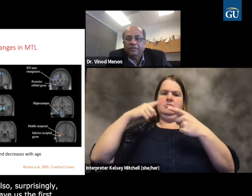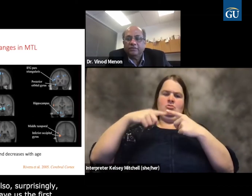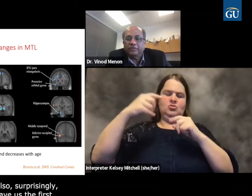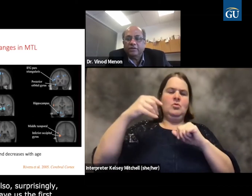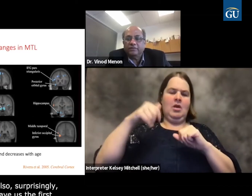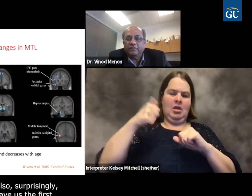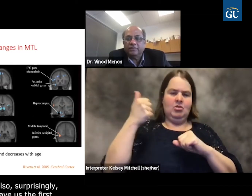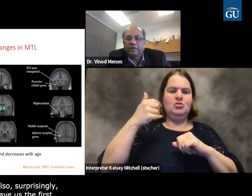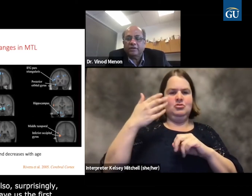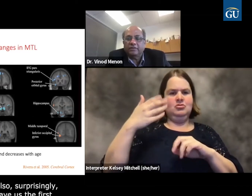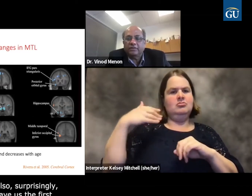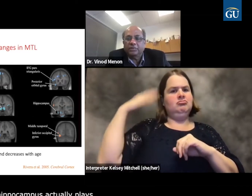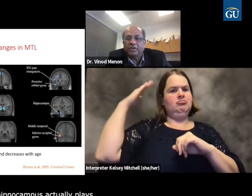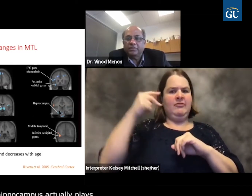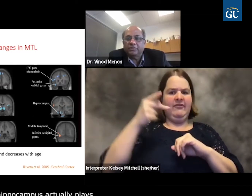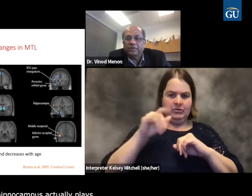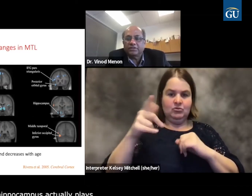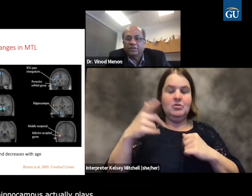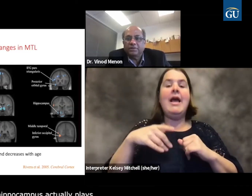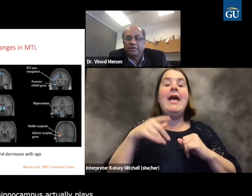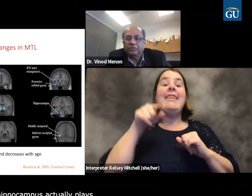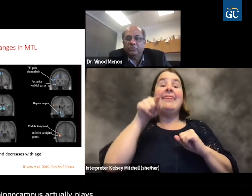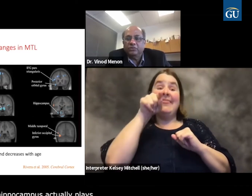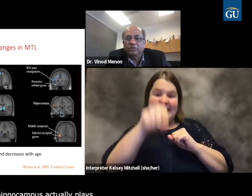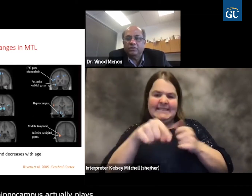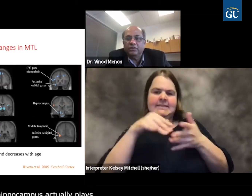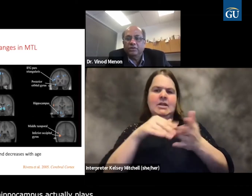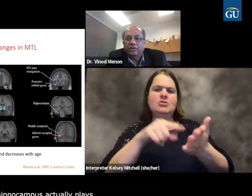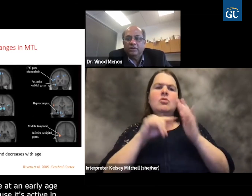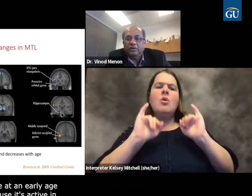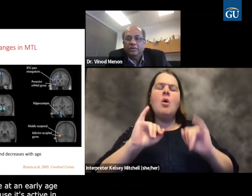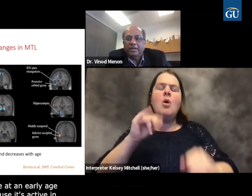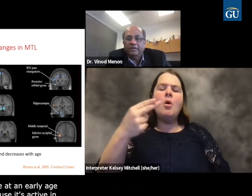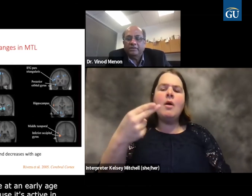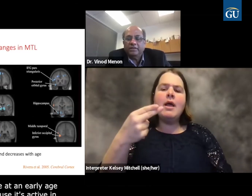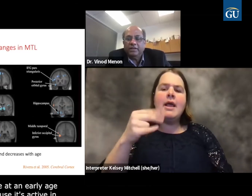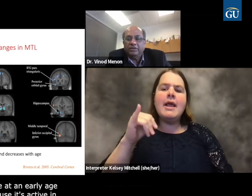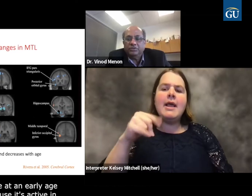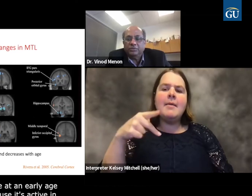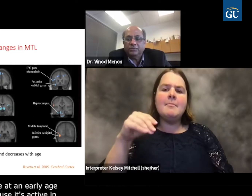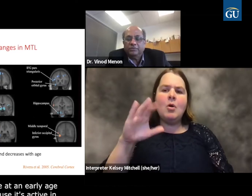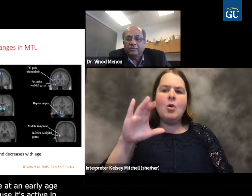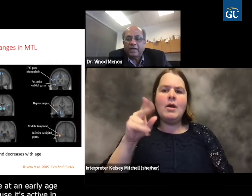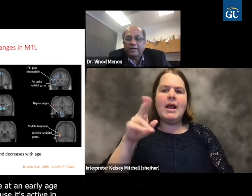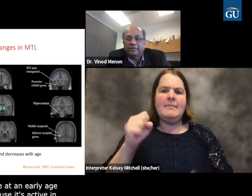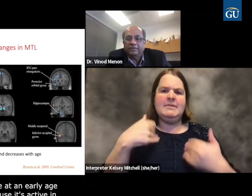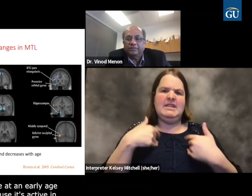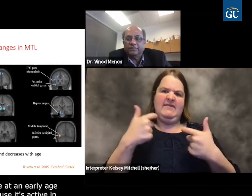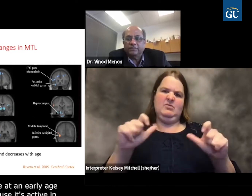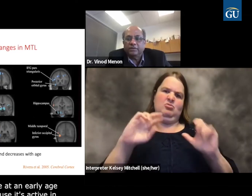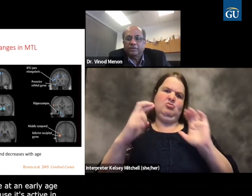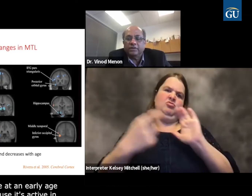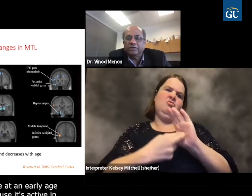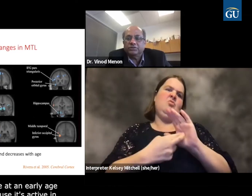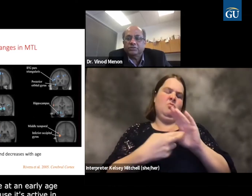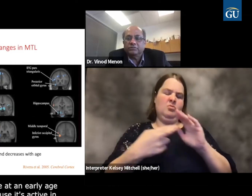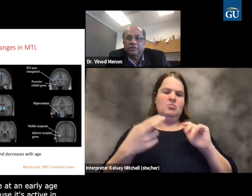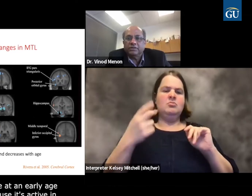it gave us the first hints that the hippocampus actually plays a role